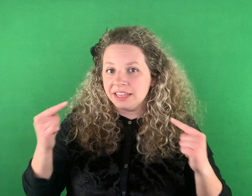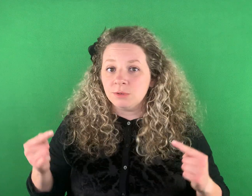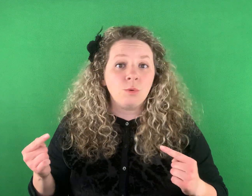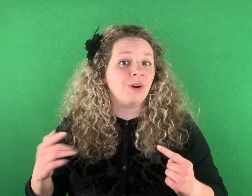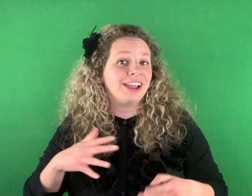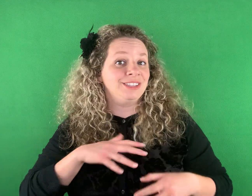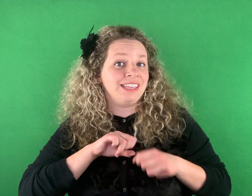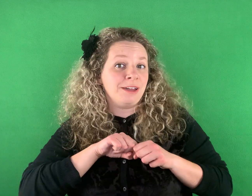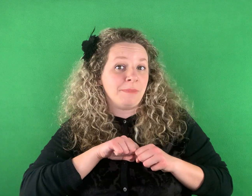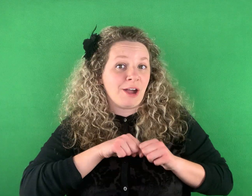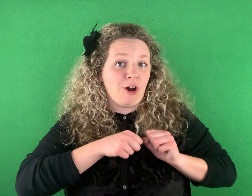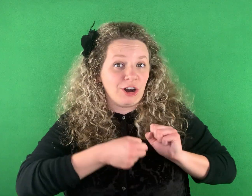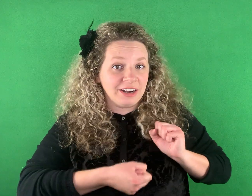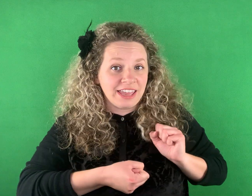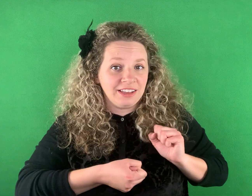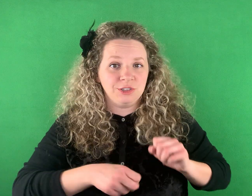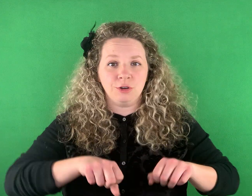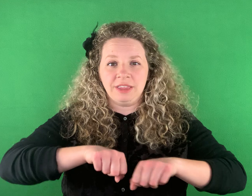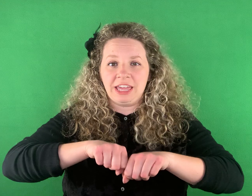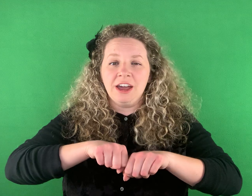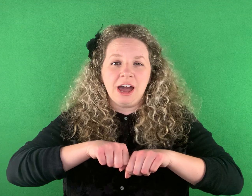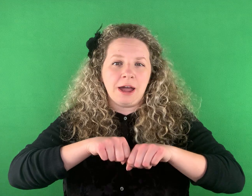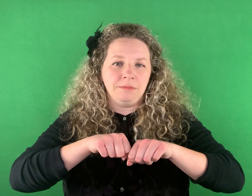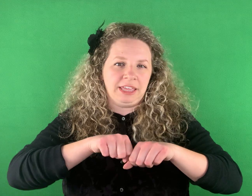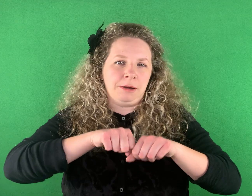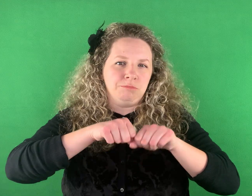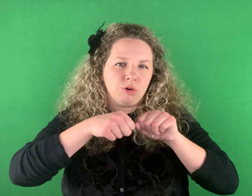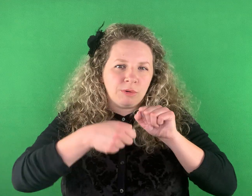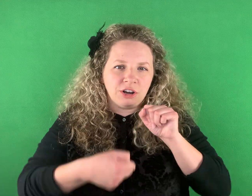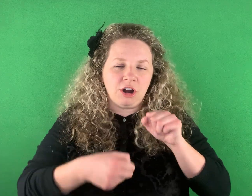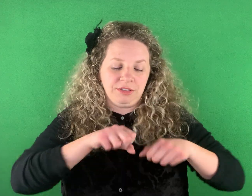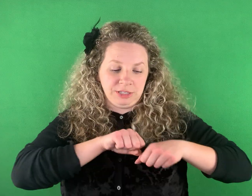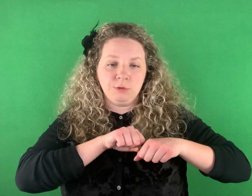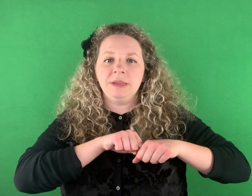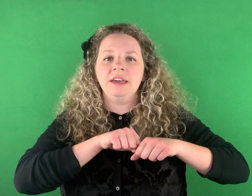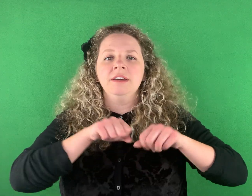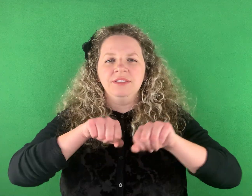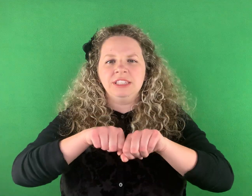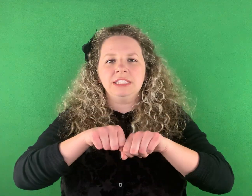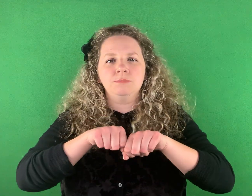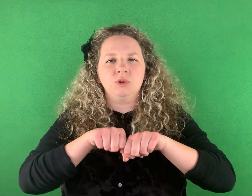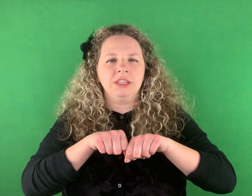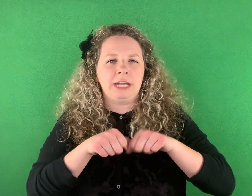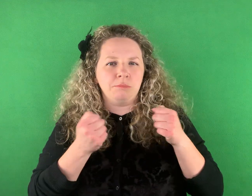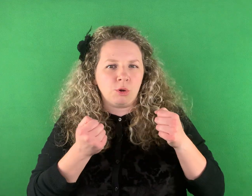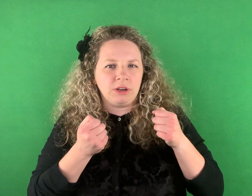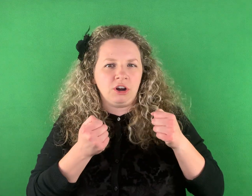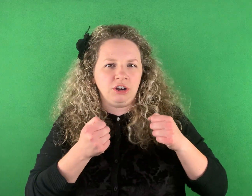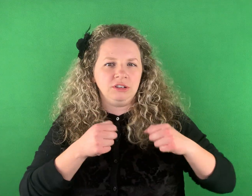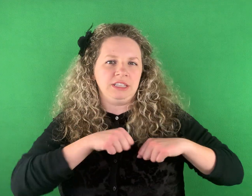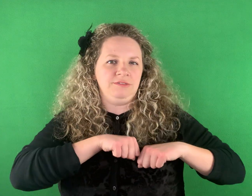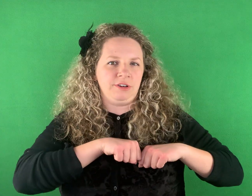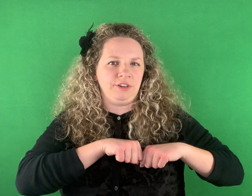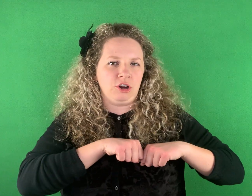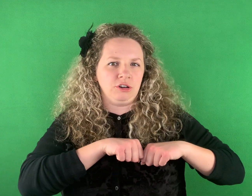or I could tell you my HEARTACHE. So, like I’m like a BROKEN HEART. This is more like a BROKEN HEART in front of your heart.